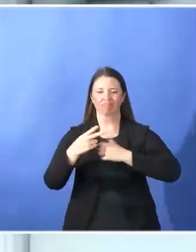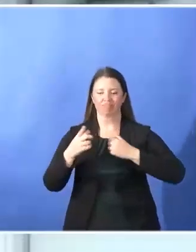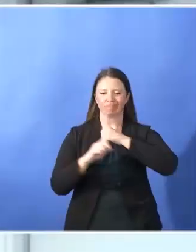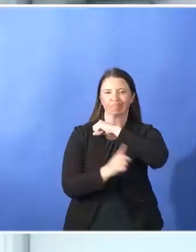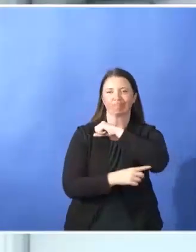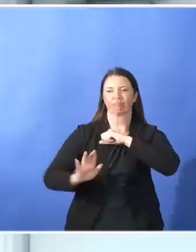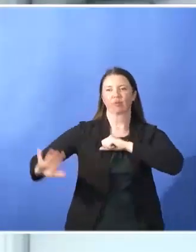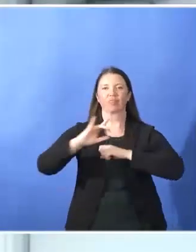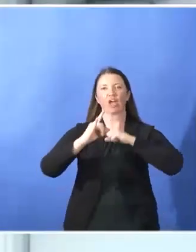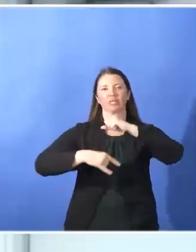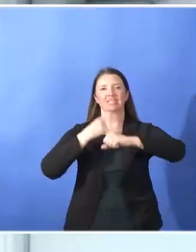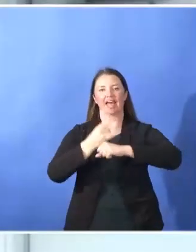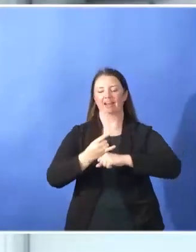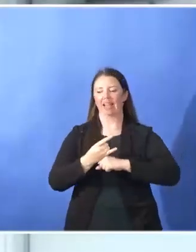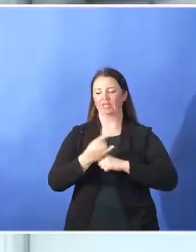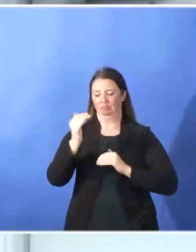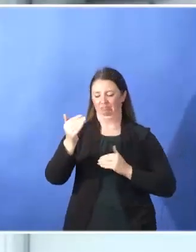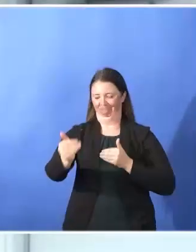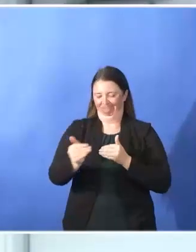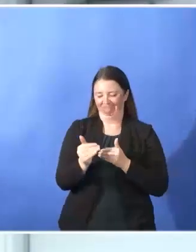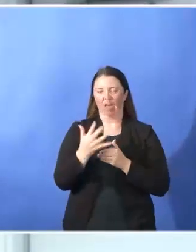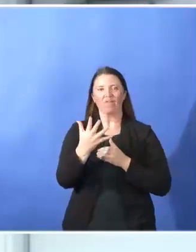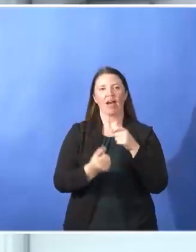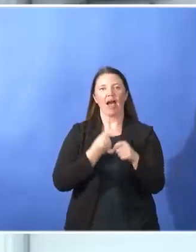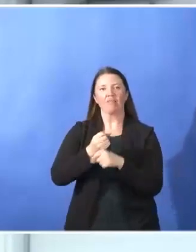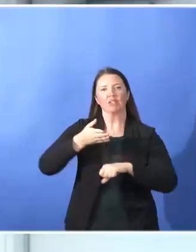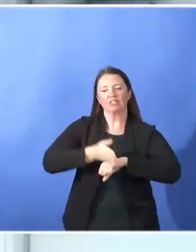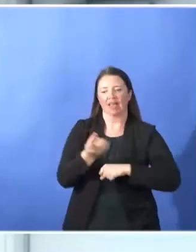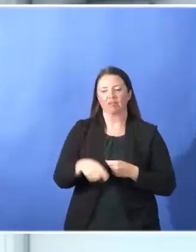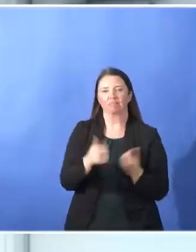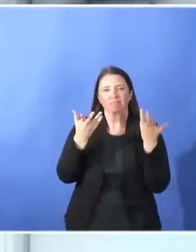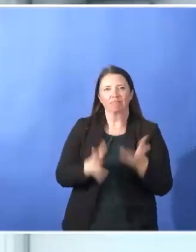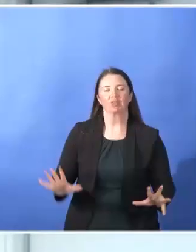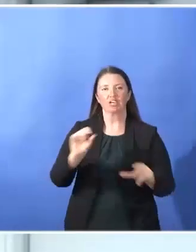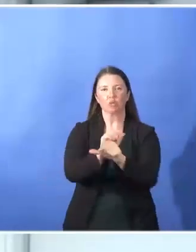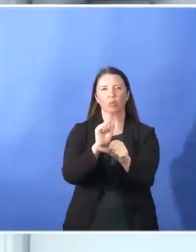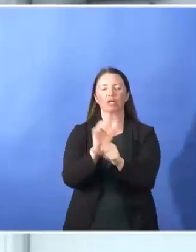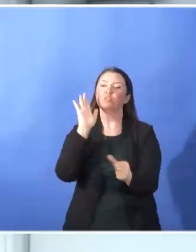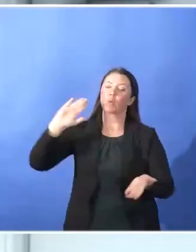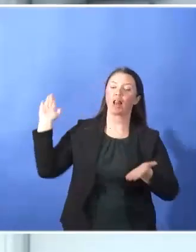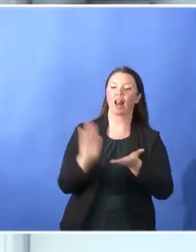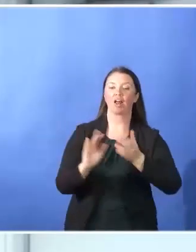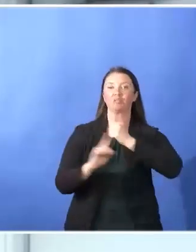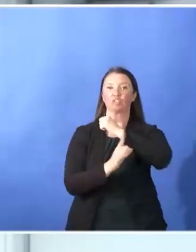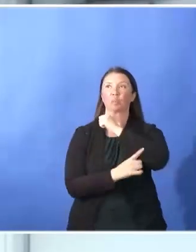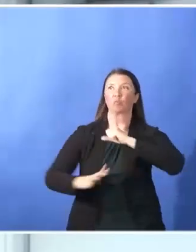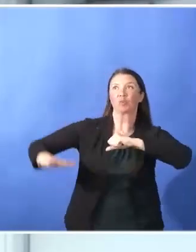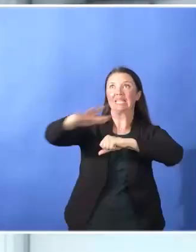REDUCING DEBRIS AND THE RISK OF COSTLY COLLISIONS FOR CURRENT AND FUTURE MISSIONS.